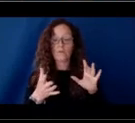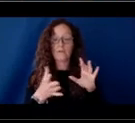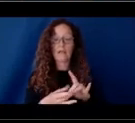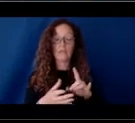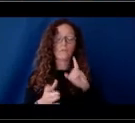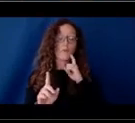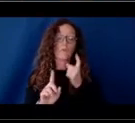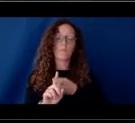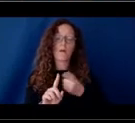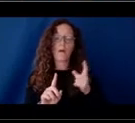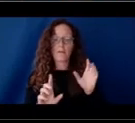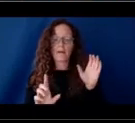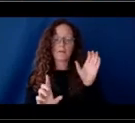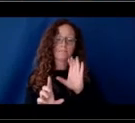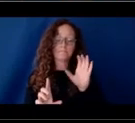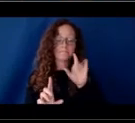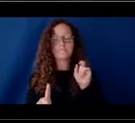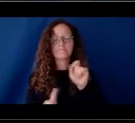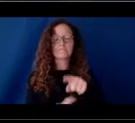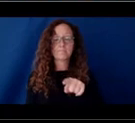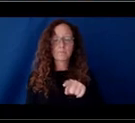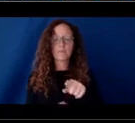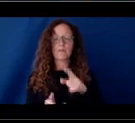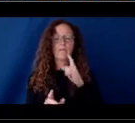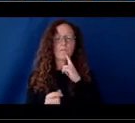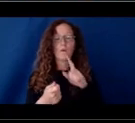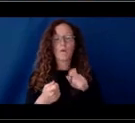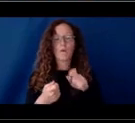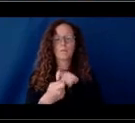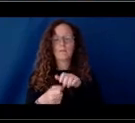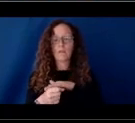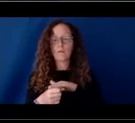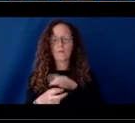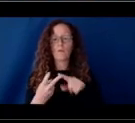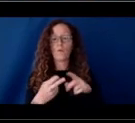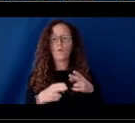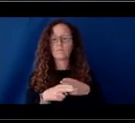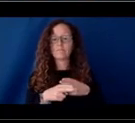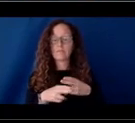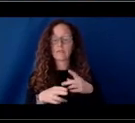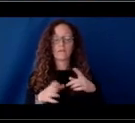specific locations and spatial temporal extents? We're currently exploring that with our